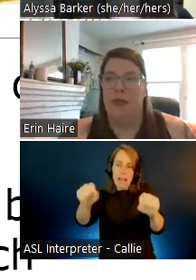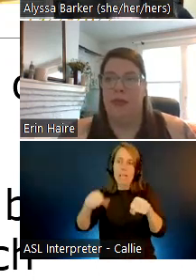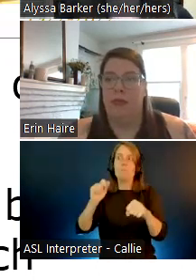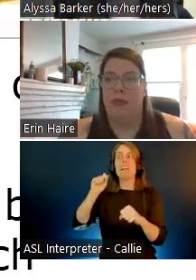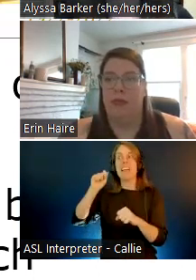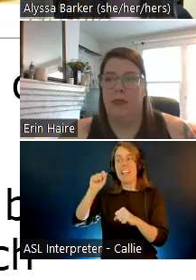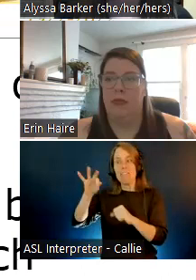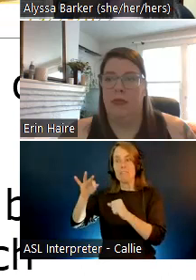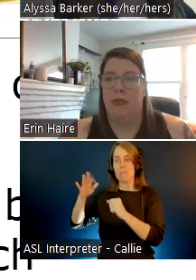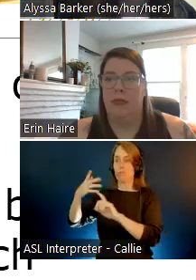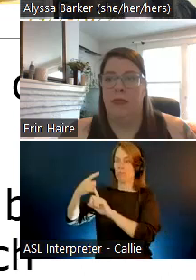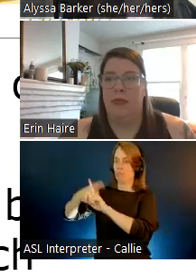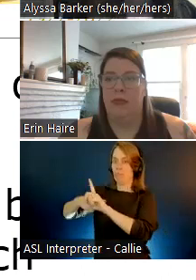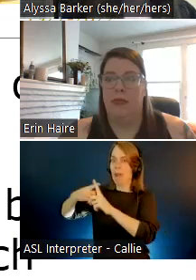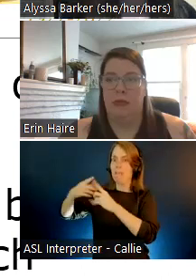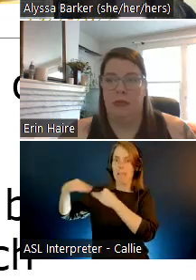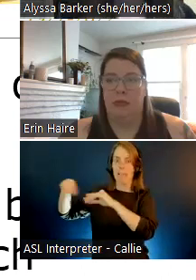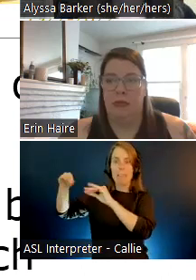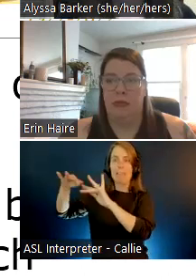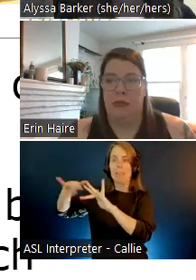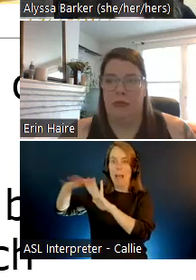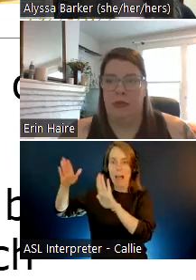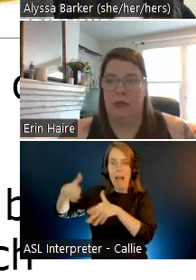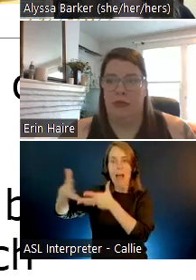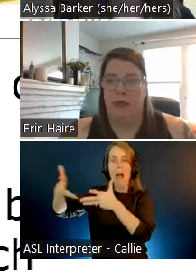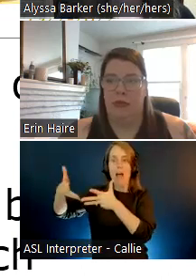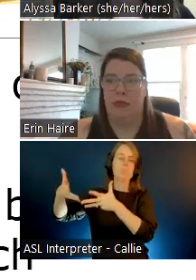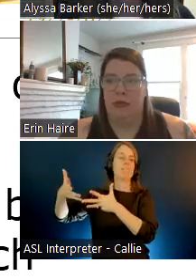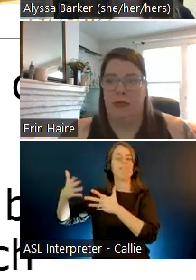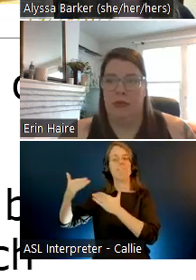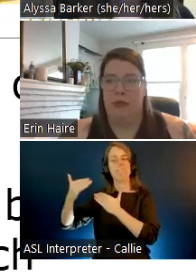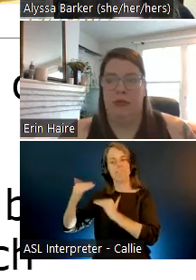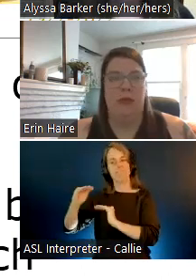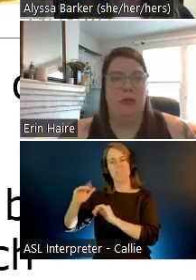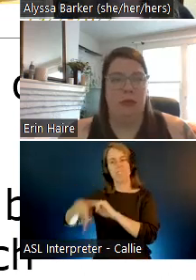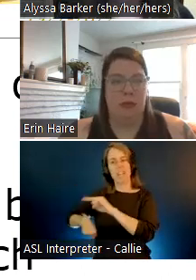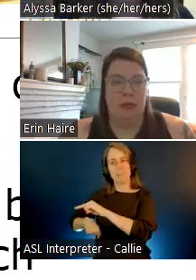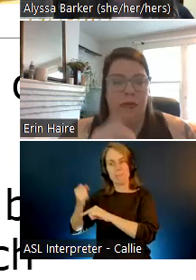of the organization and the last one is private clubs um as long as that is being you know leased